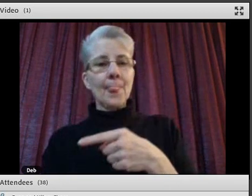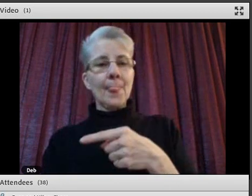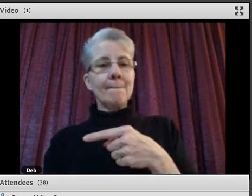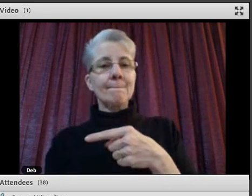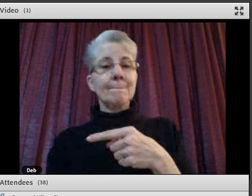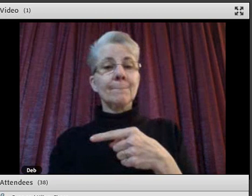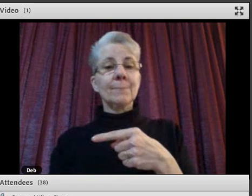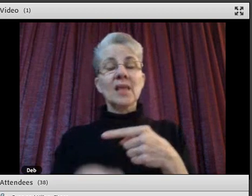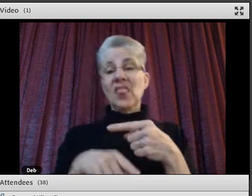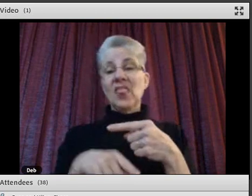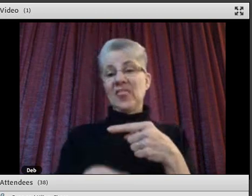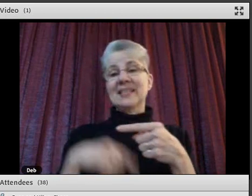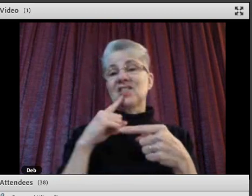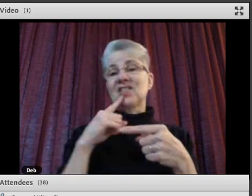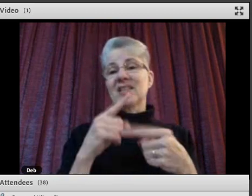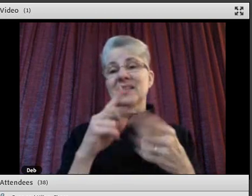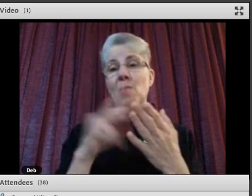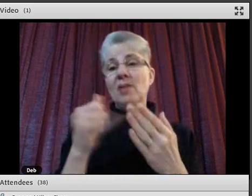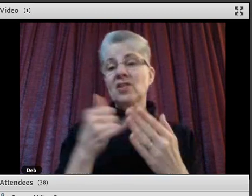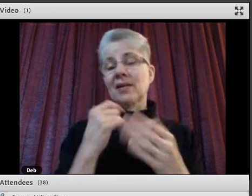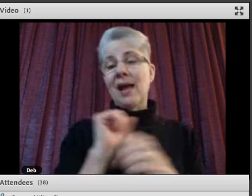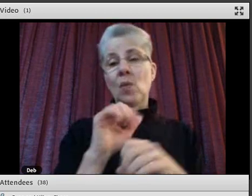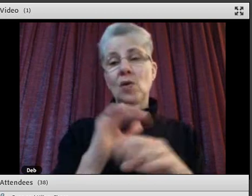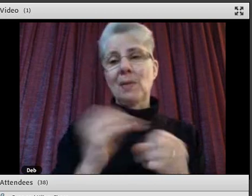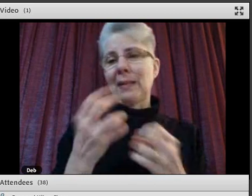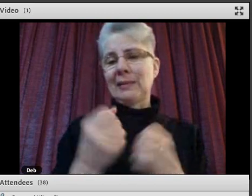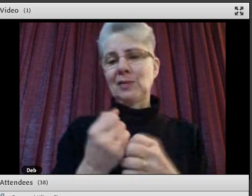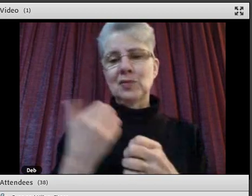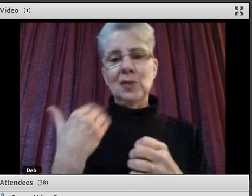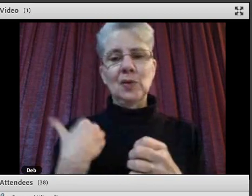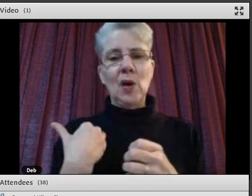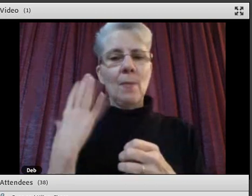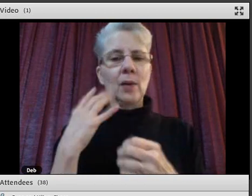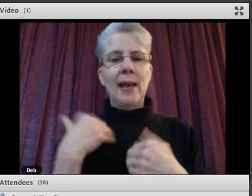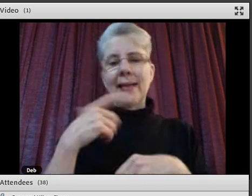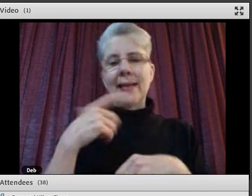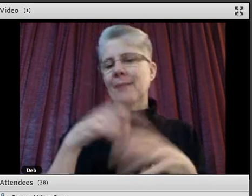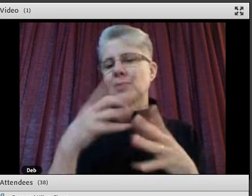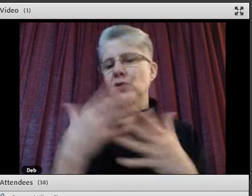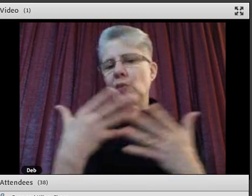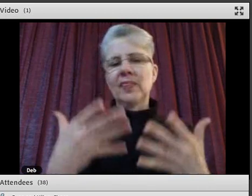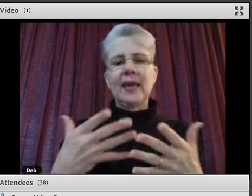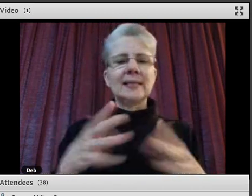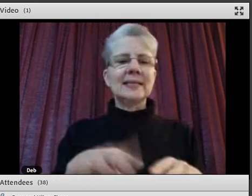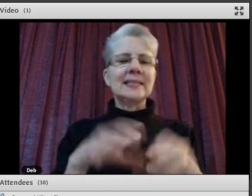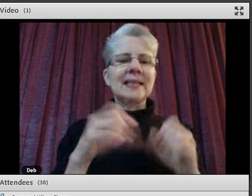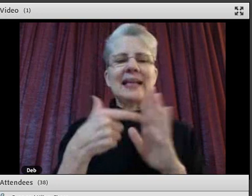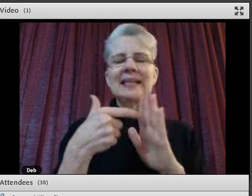Ryan: This is actually just a project that I worked on many years ago, back when I had time to do such things, just an example of how we can take trash